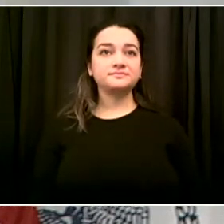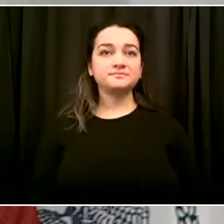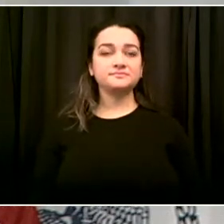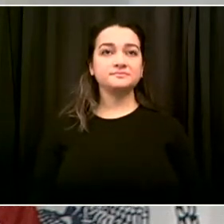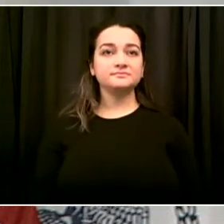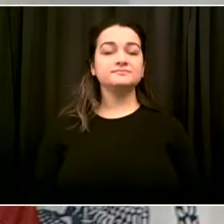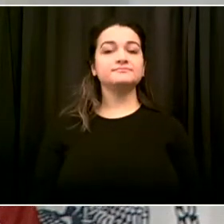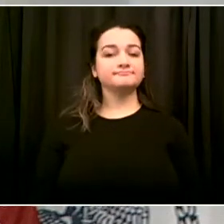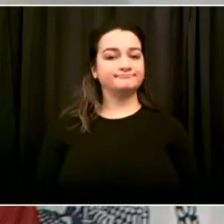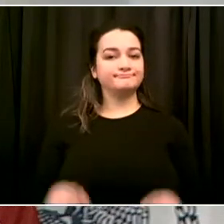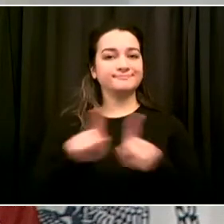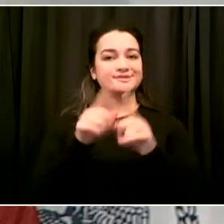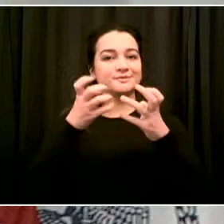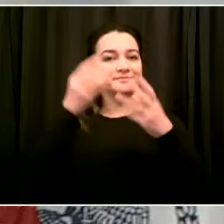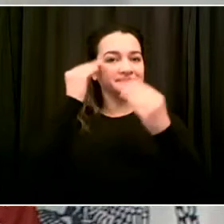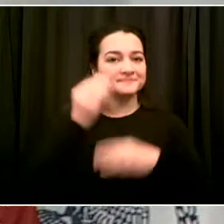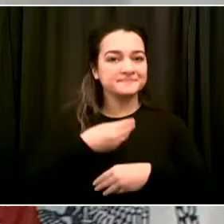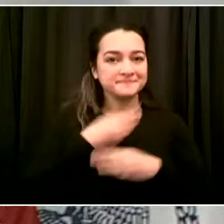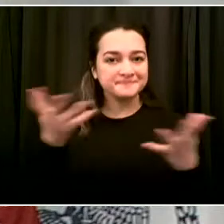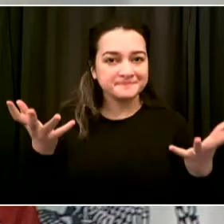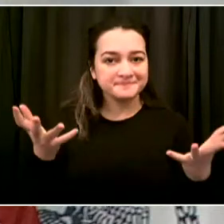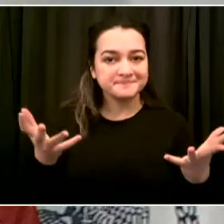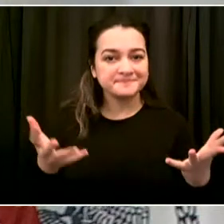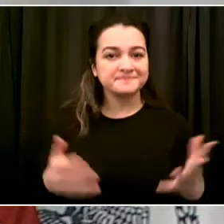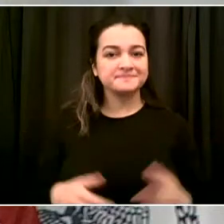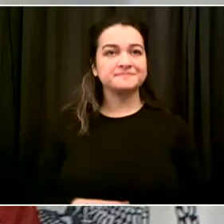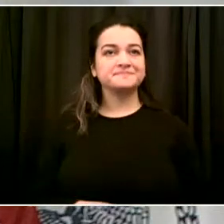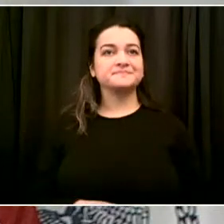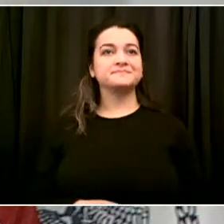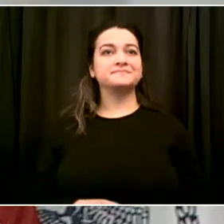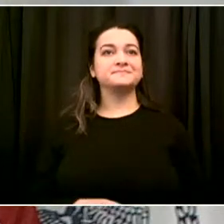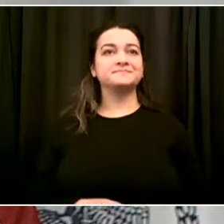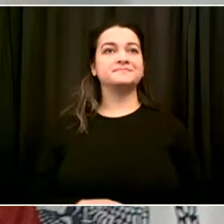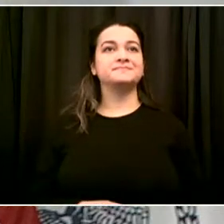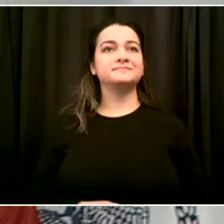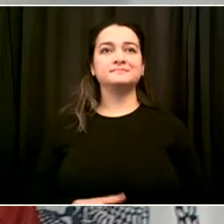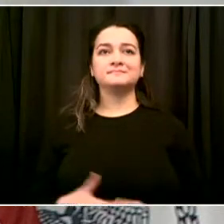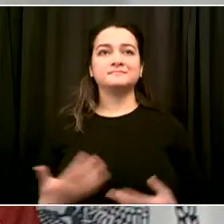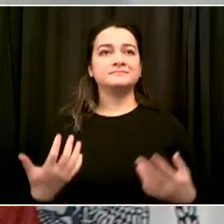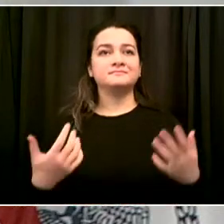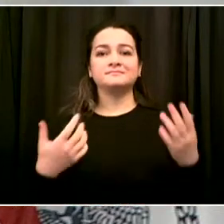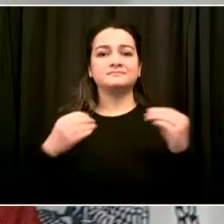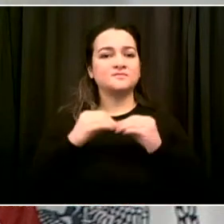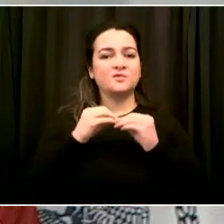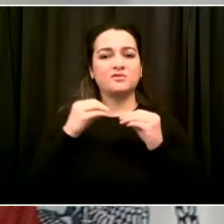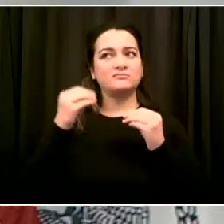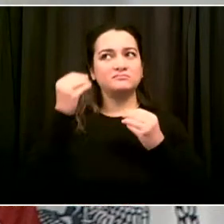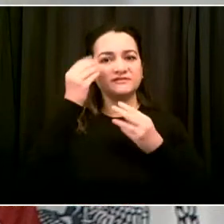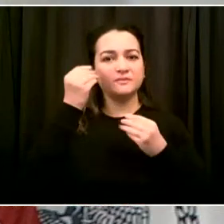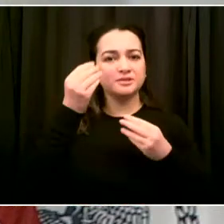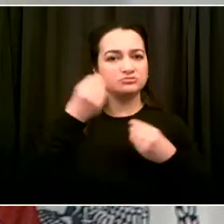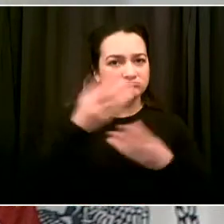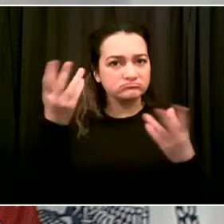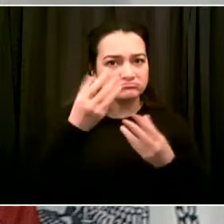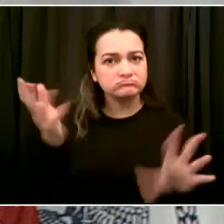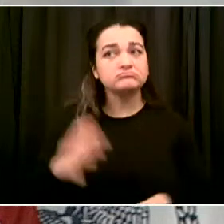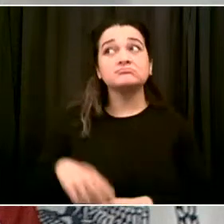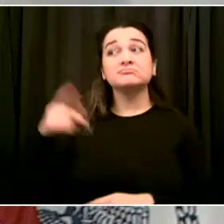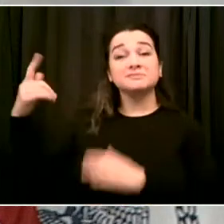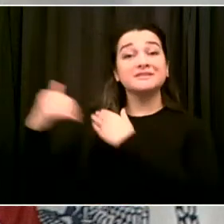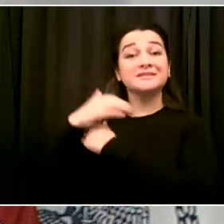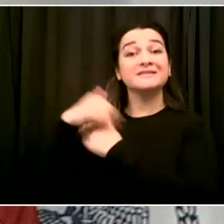NOW, WE ALL KNOW, THERE IS A